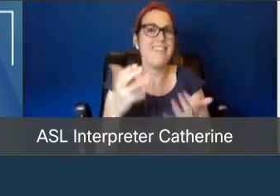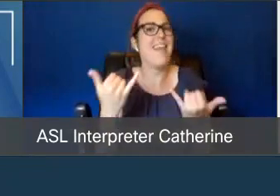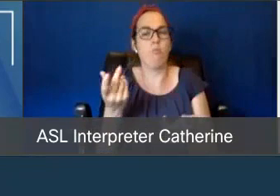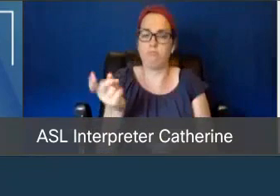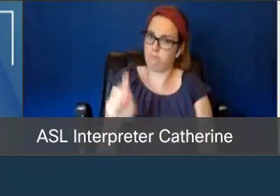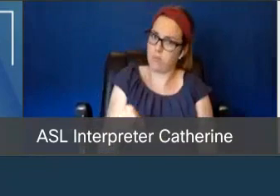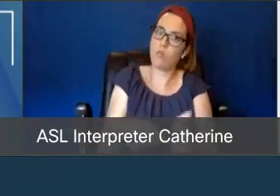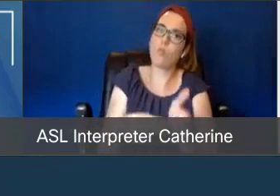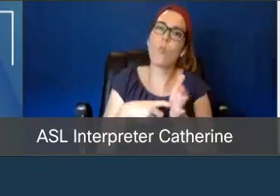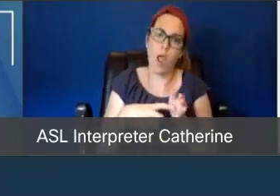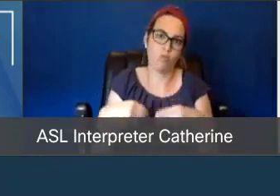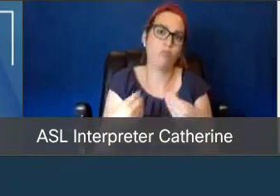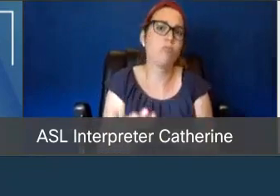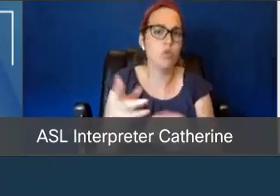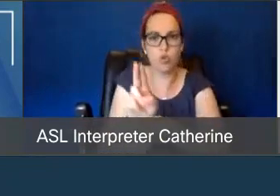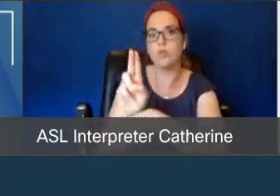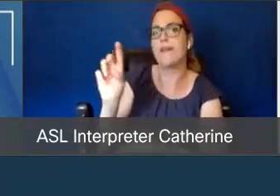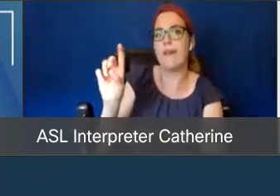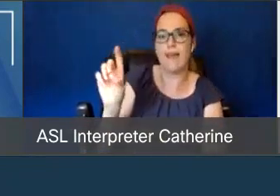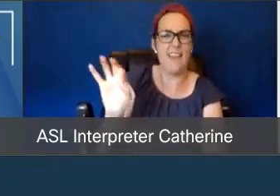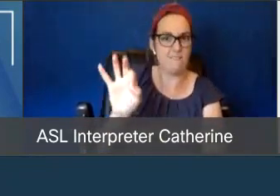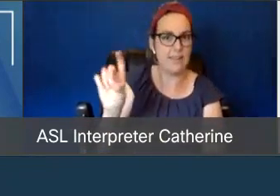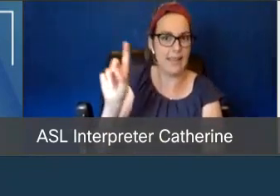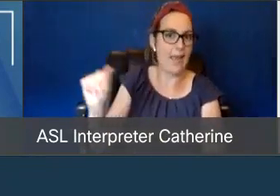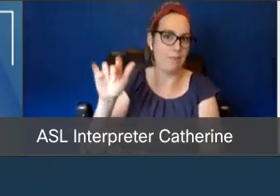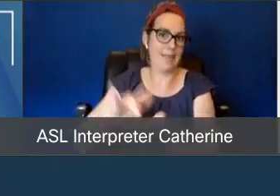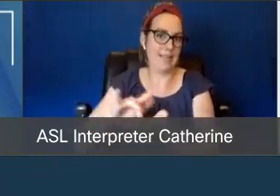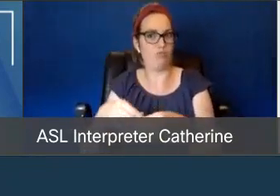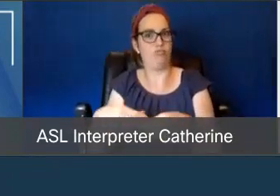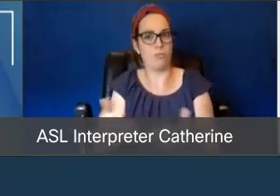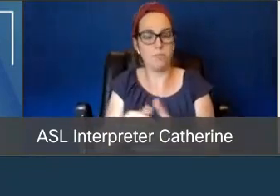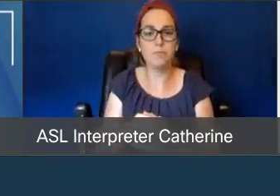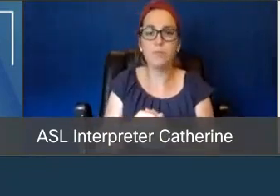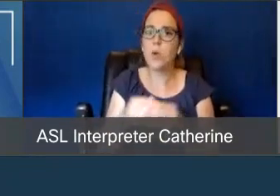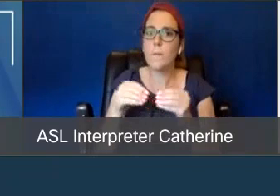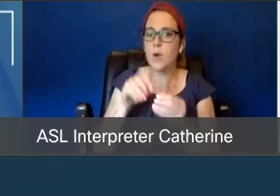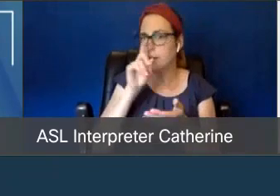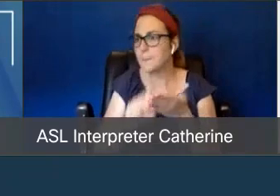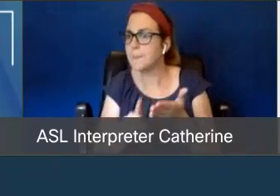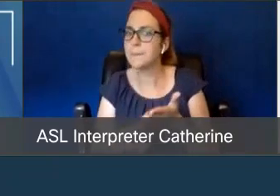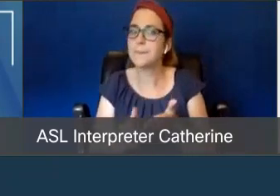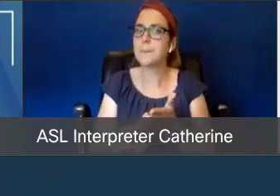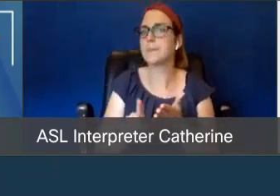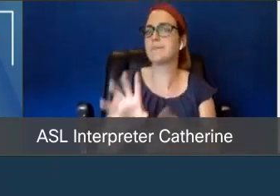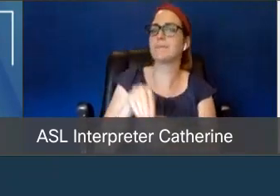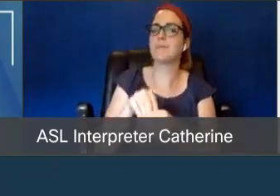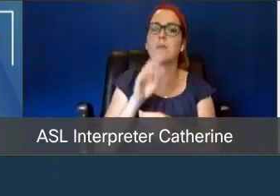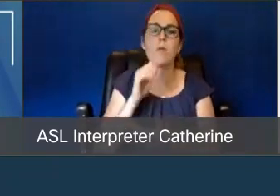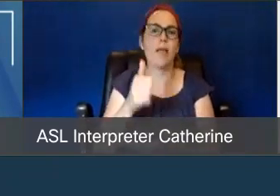funding attending this VLC will be very helpful with understanding effective implementation of an MAT program.